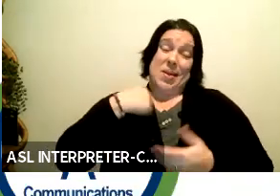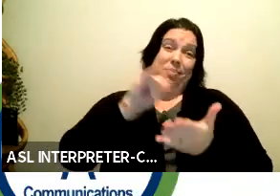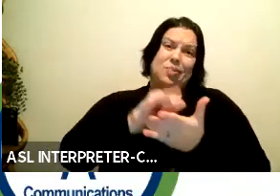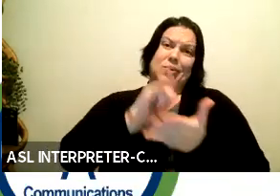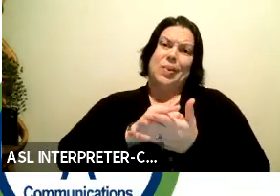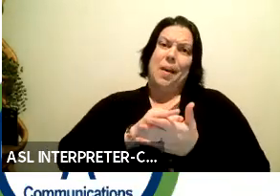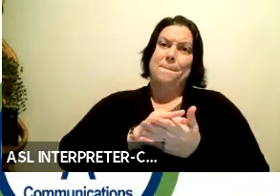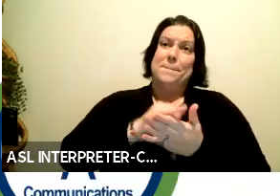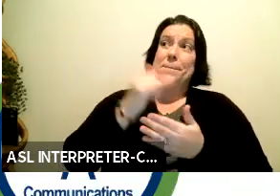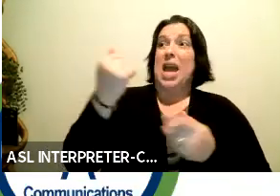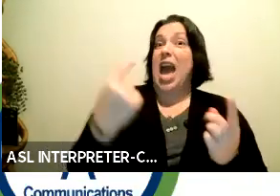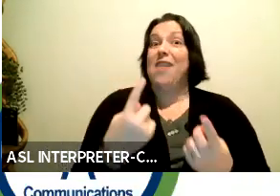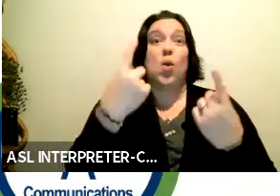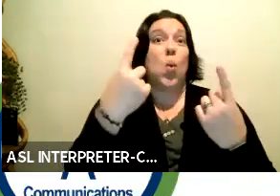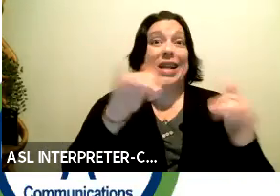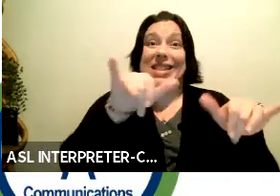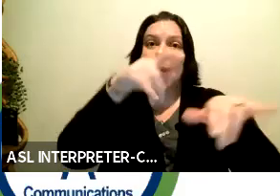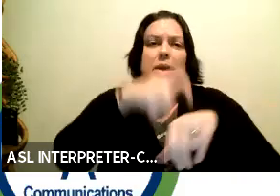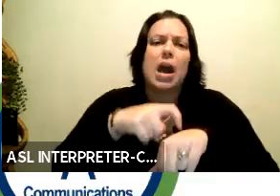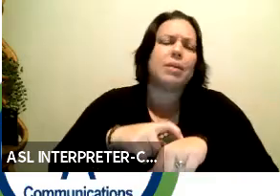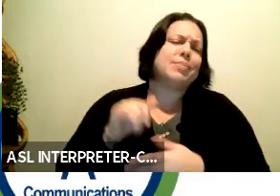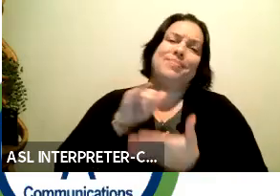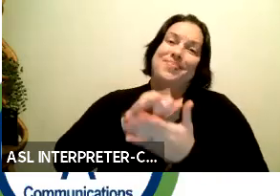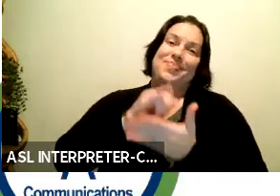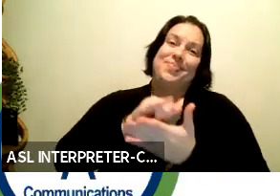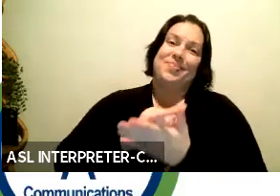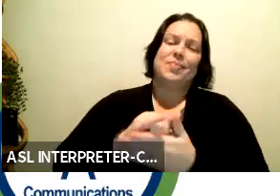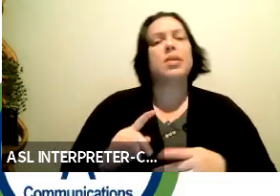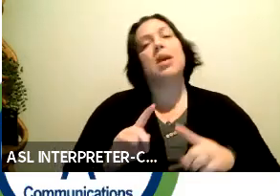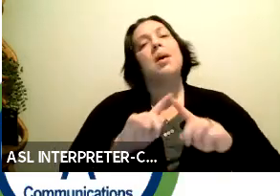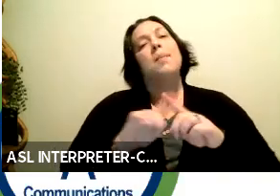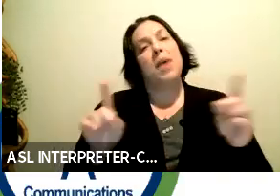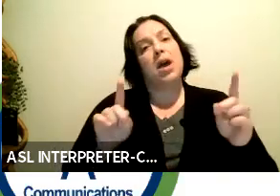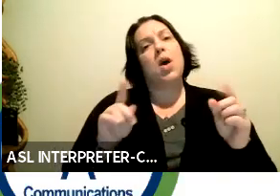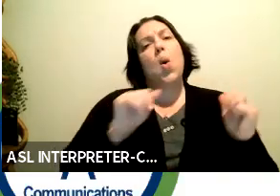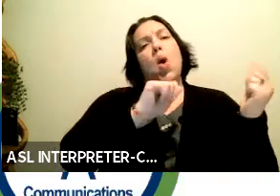that. But all emergency work ties back to this overarching goal to help communities through the